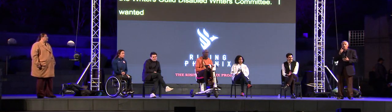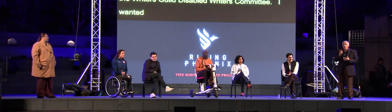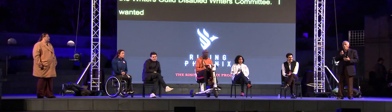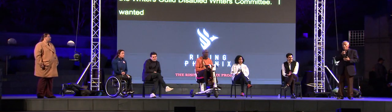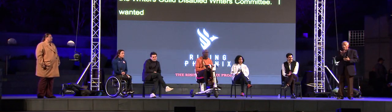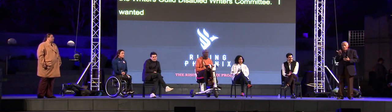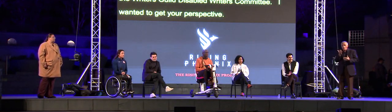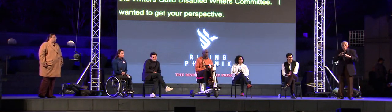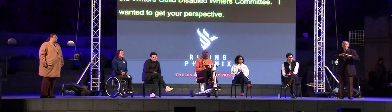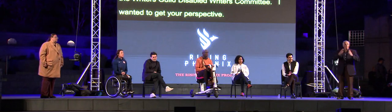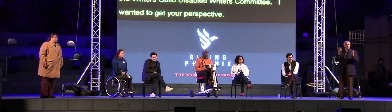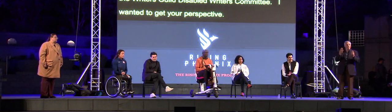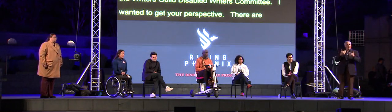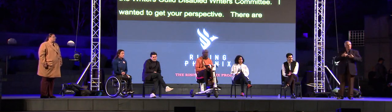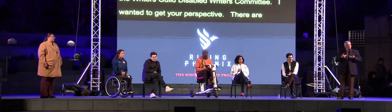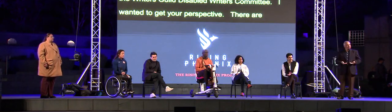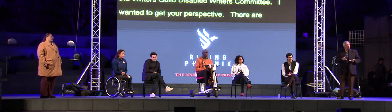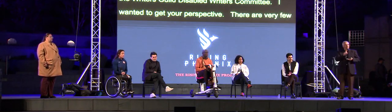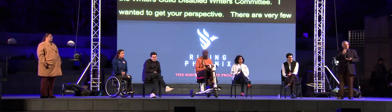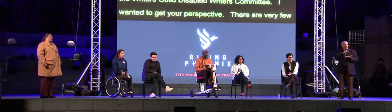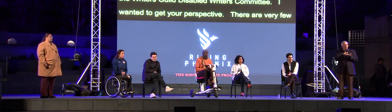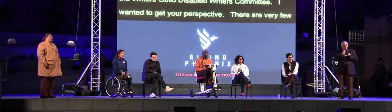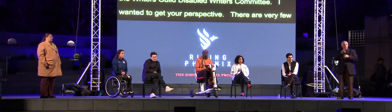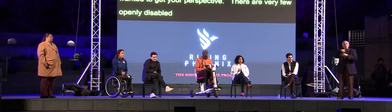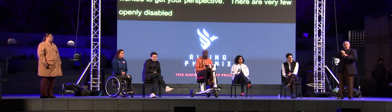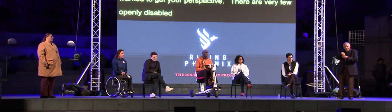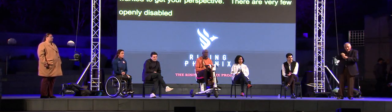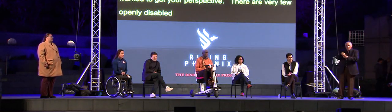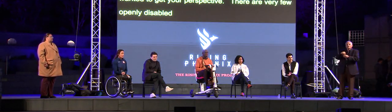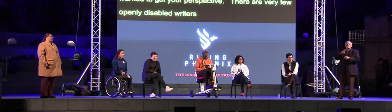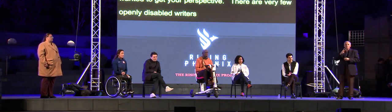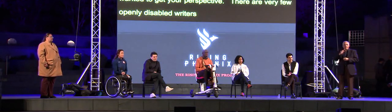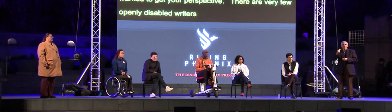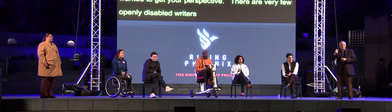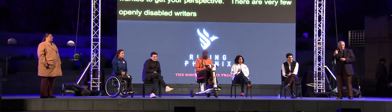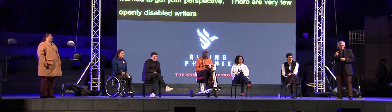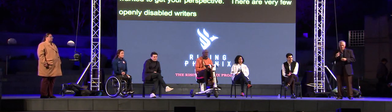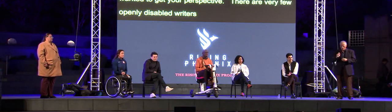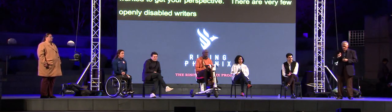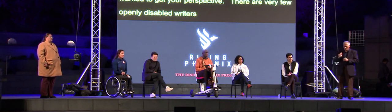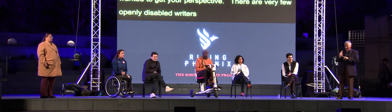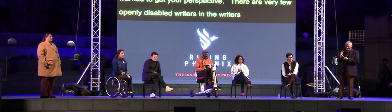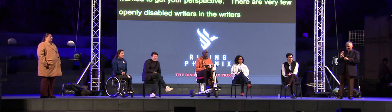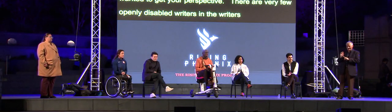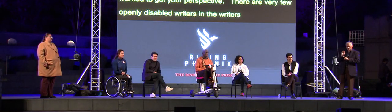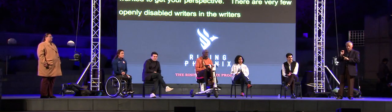disabled writers in the Writers Guild. We're 0.6% of the guild overall.